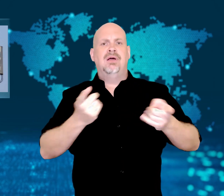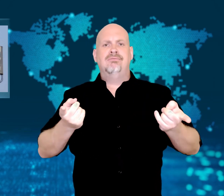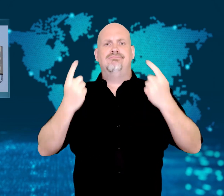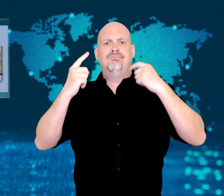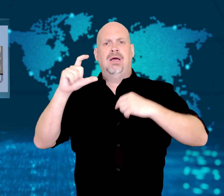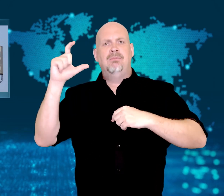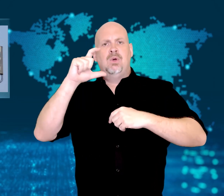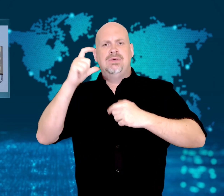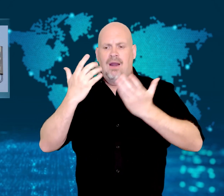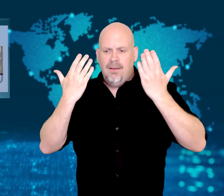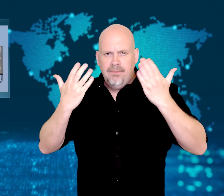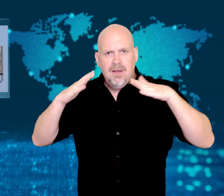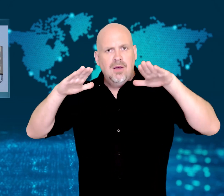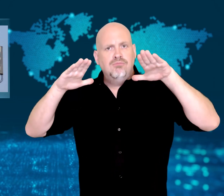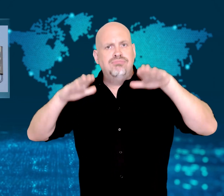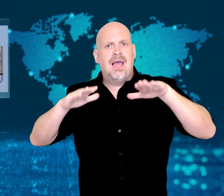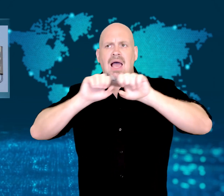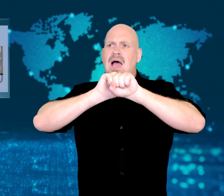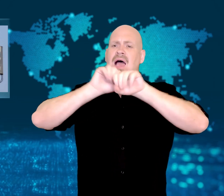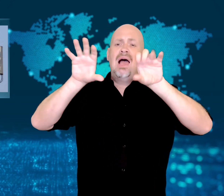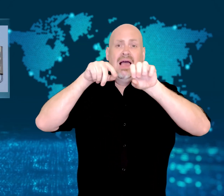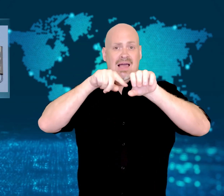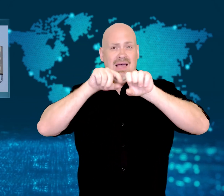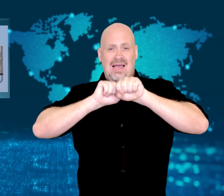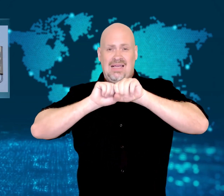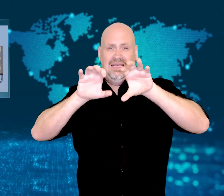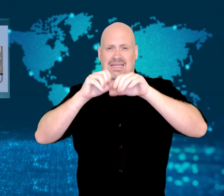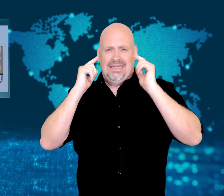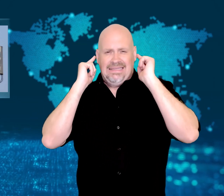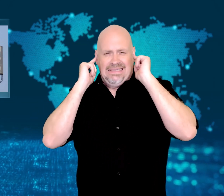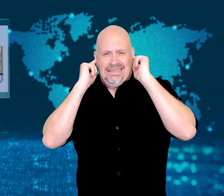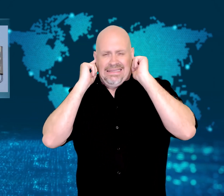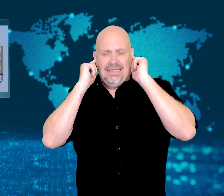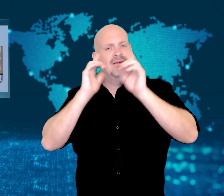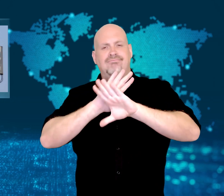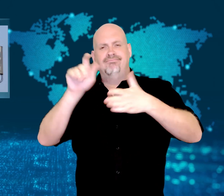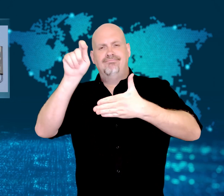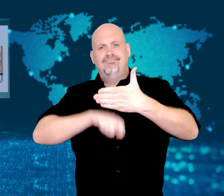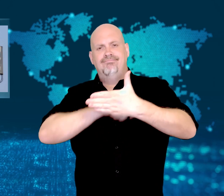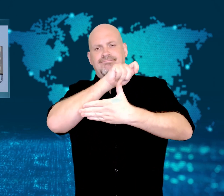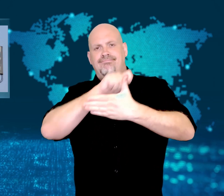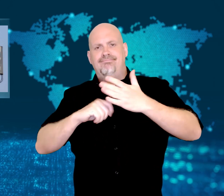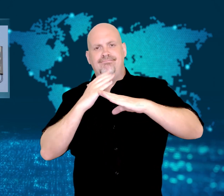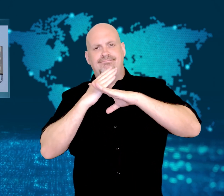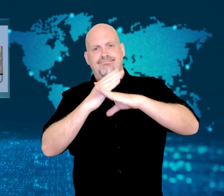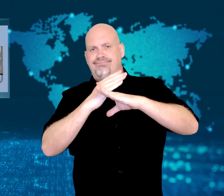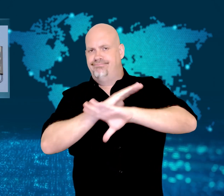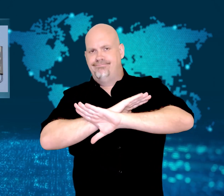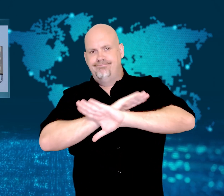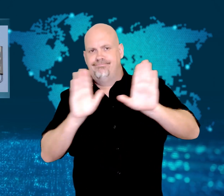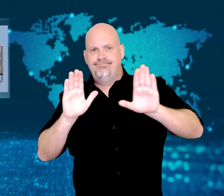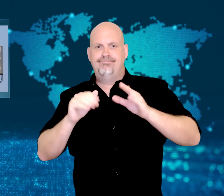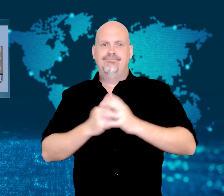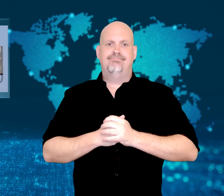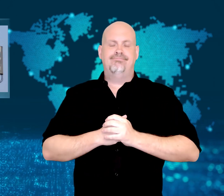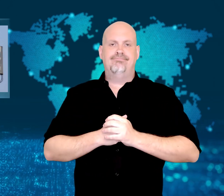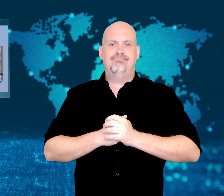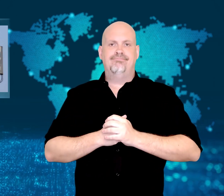to call Muslims to prayer, calling it "noise pollution".